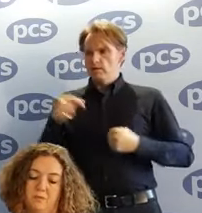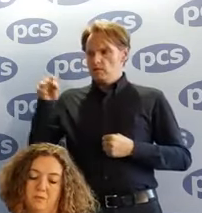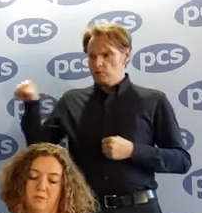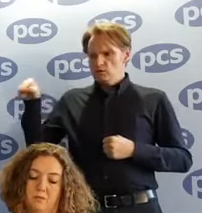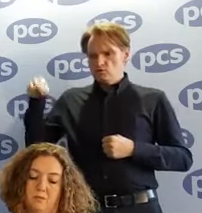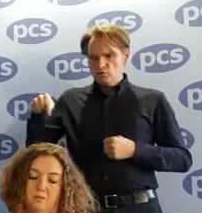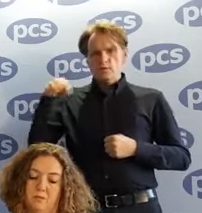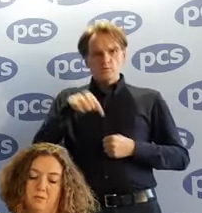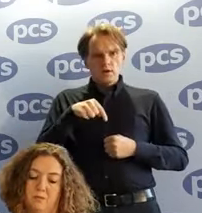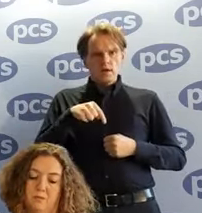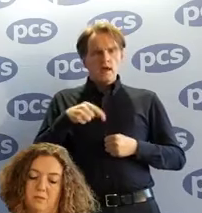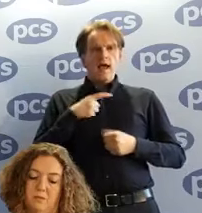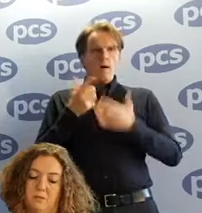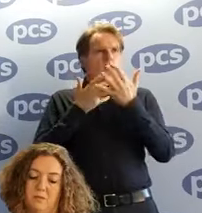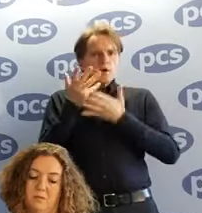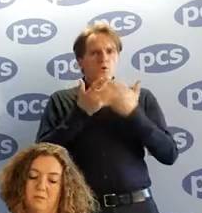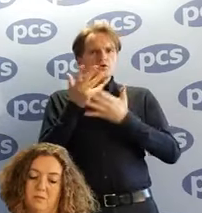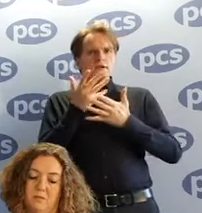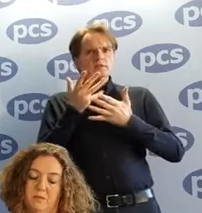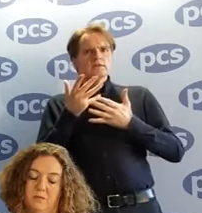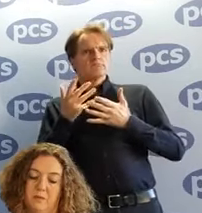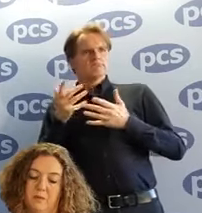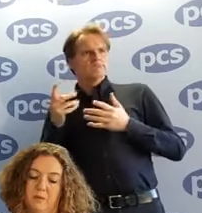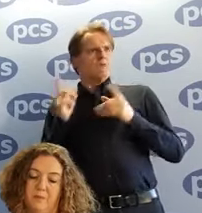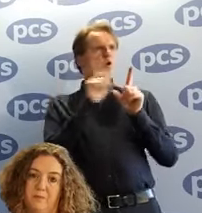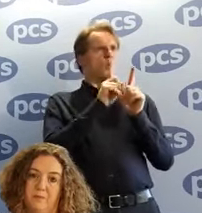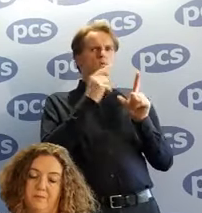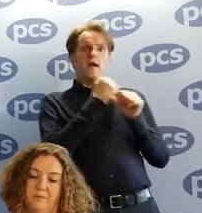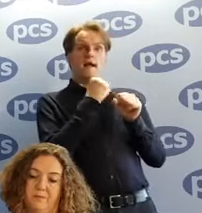negotiators can rock up to the Cabinet Office and say you know what we've